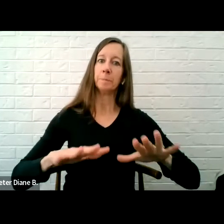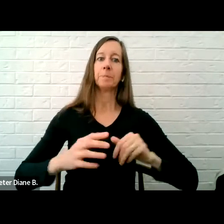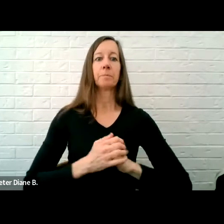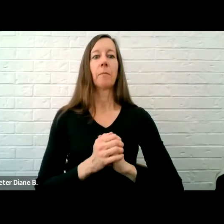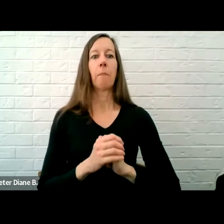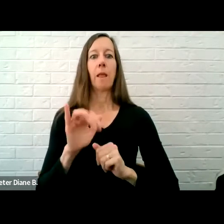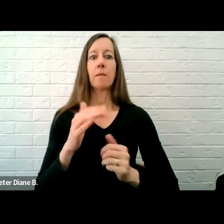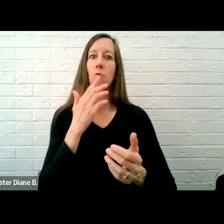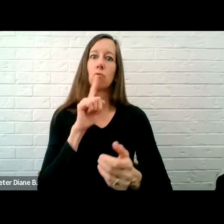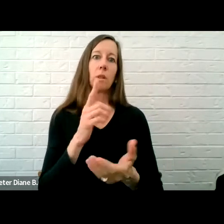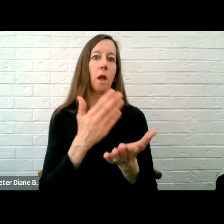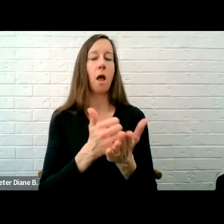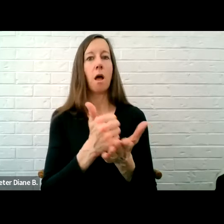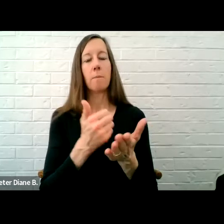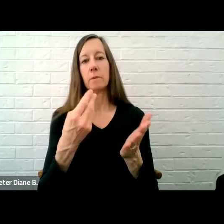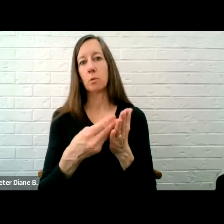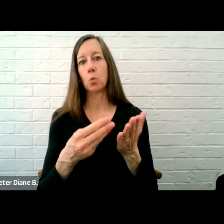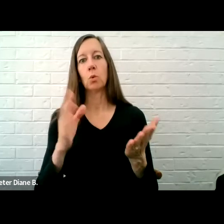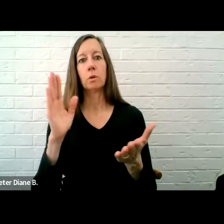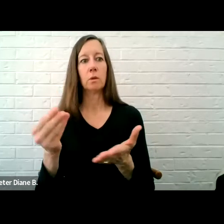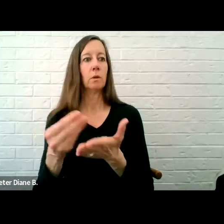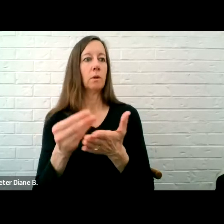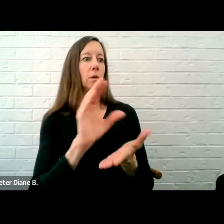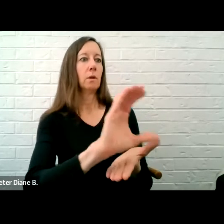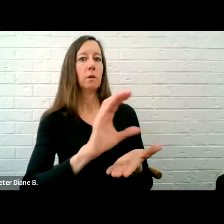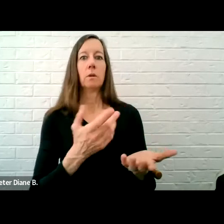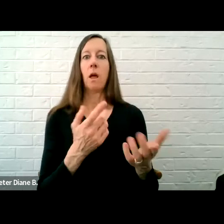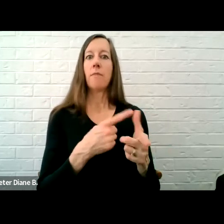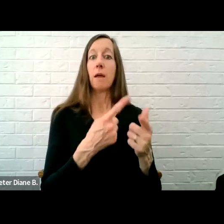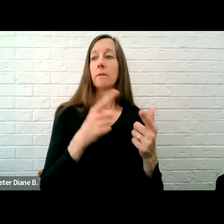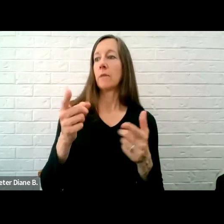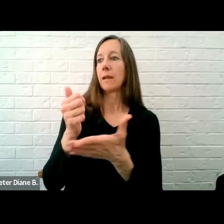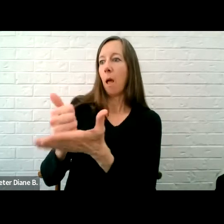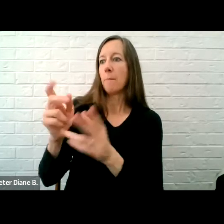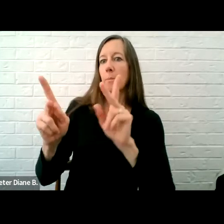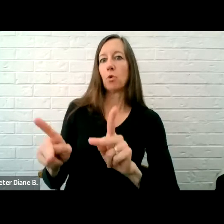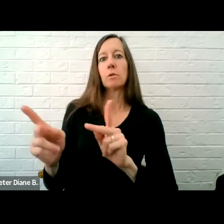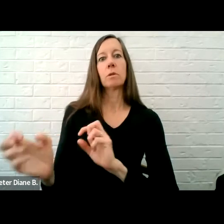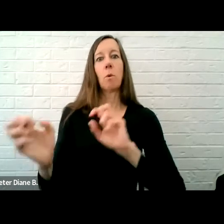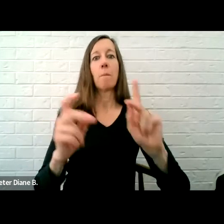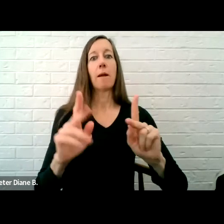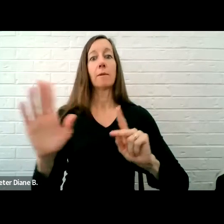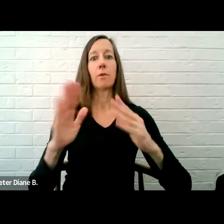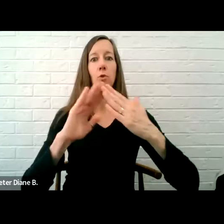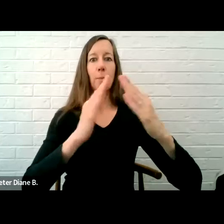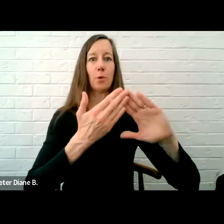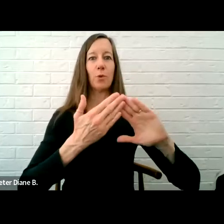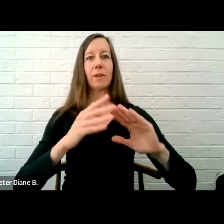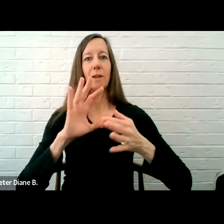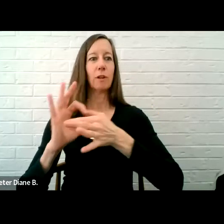helping individuals return to the community and reestablish their ties. This is especially important for the circumstances you heard Theresa discussed when individuals might go into a hospital, as you heard Theresa discussed, when